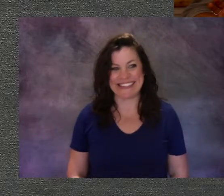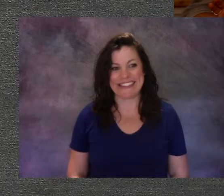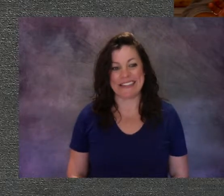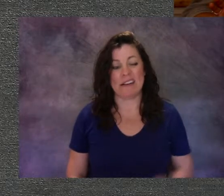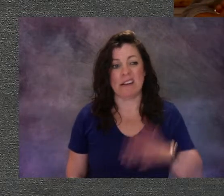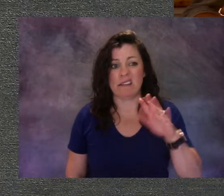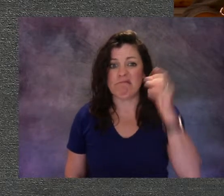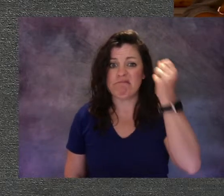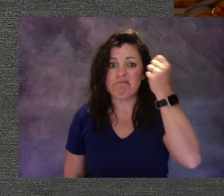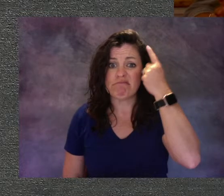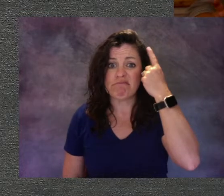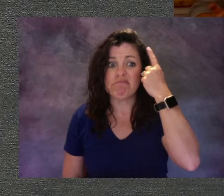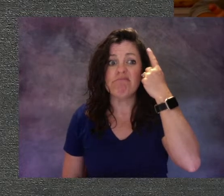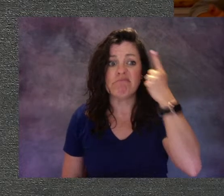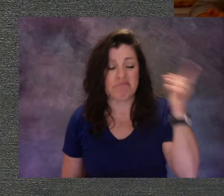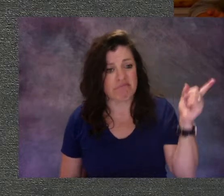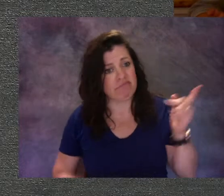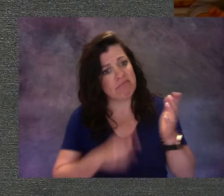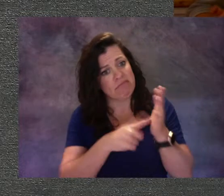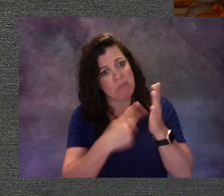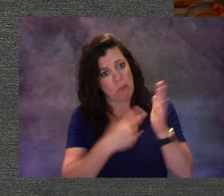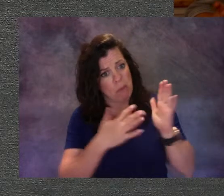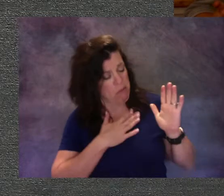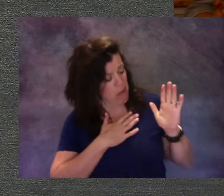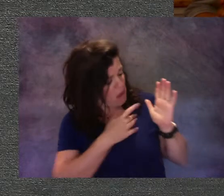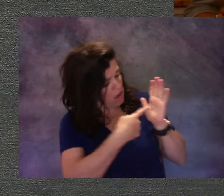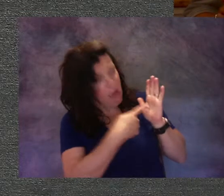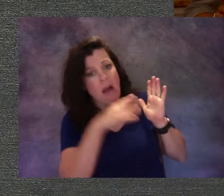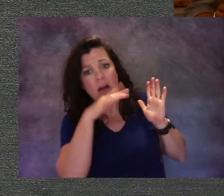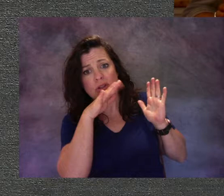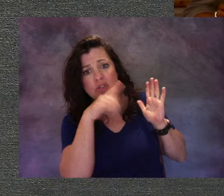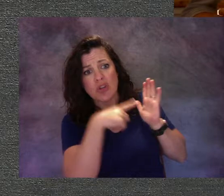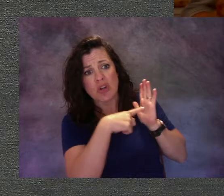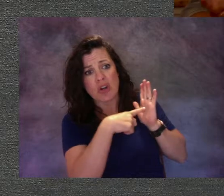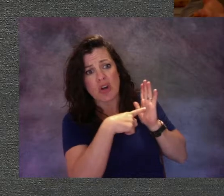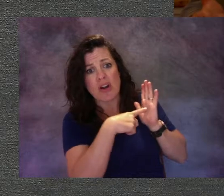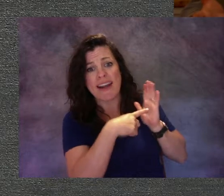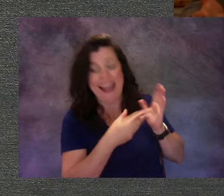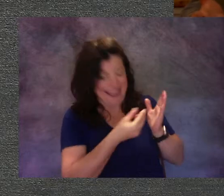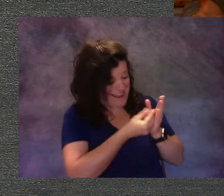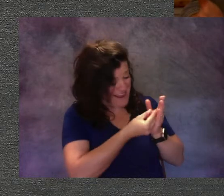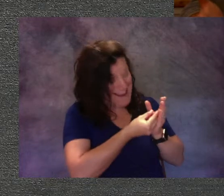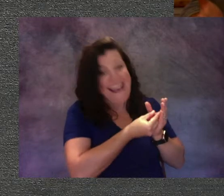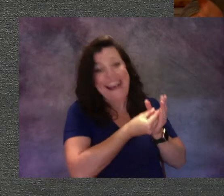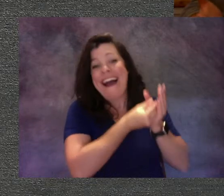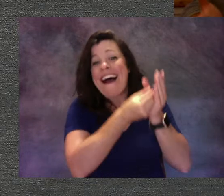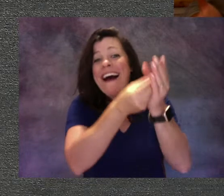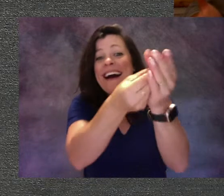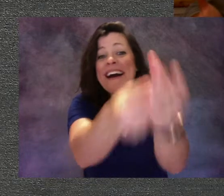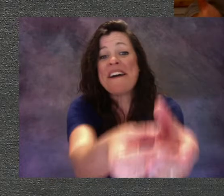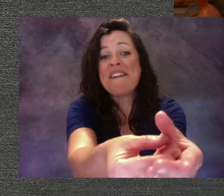But, we don't want to give our friend our germs, while we're playing in the water table.